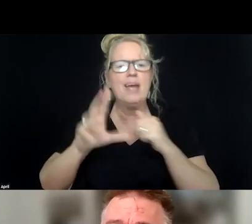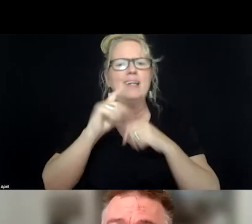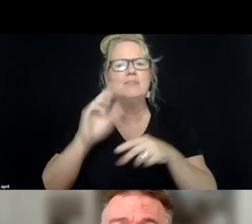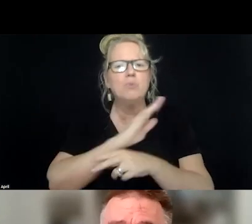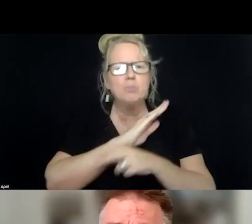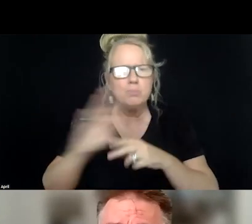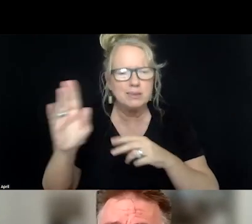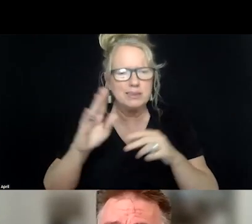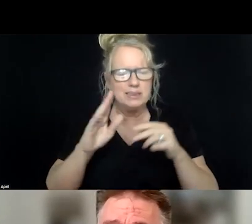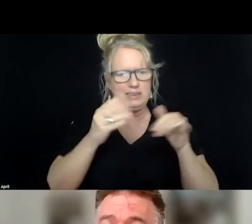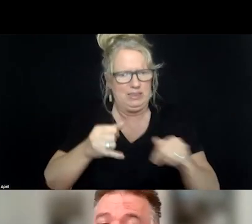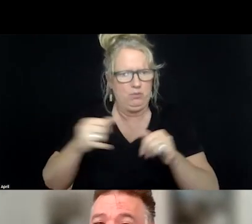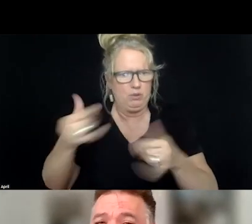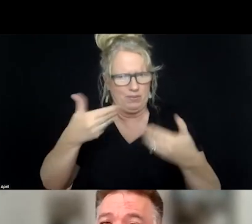THEY ARE INSURED.